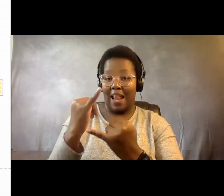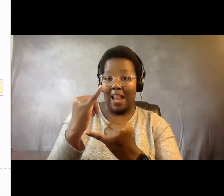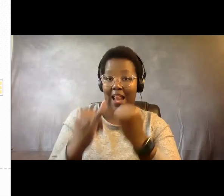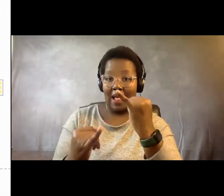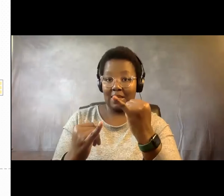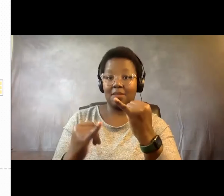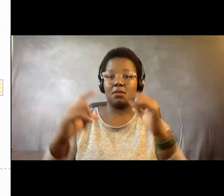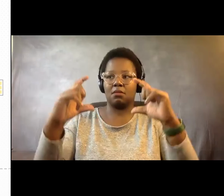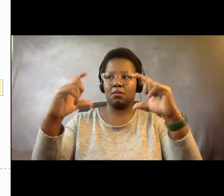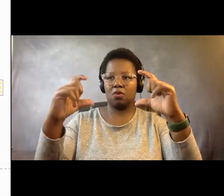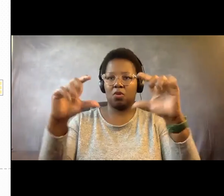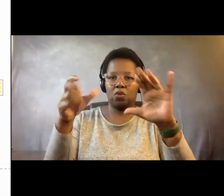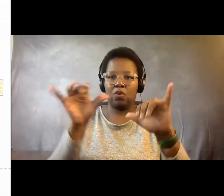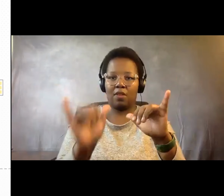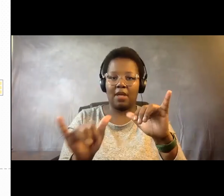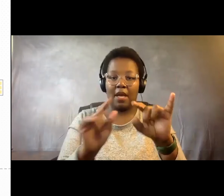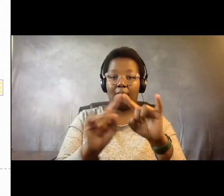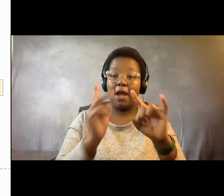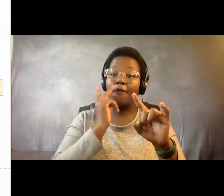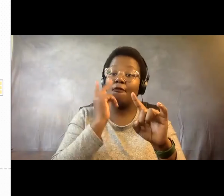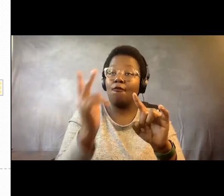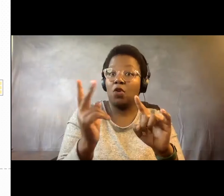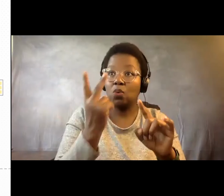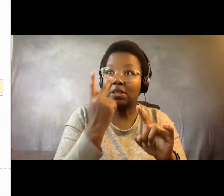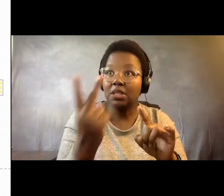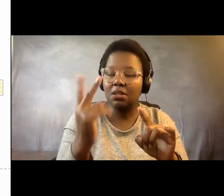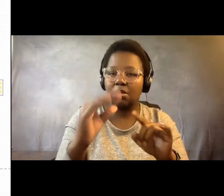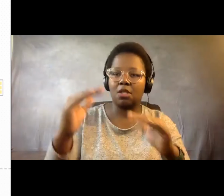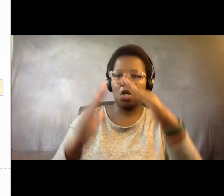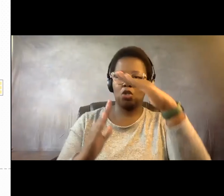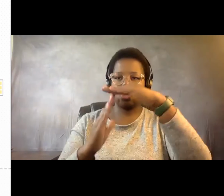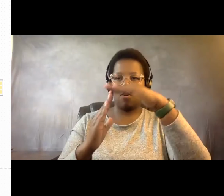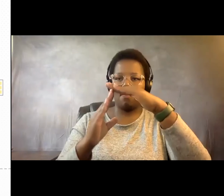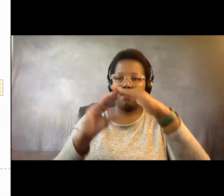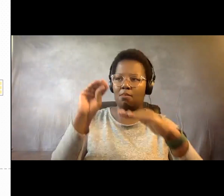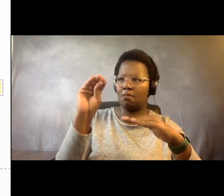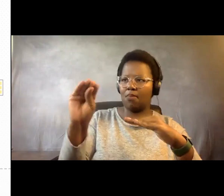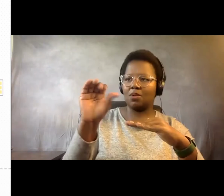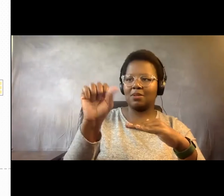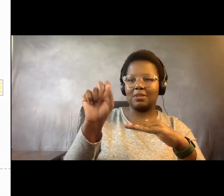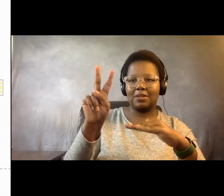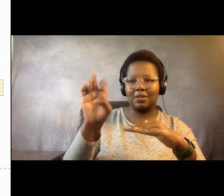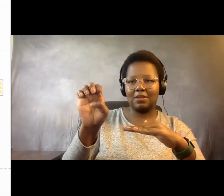reader, but visually I put it on the top. So this is kind of the kind of trickery I sometimes have